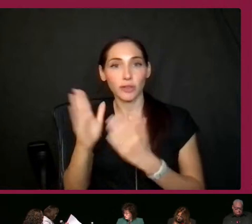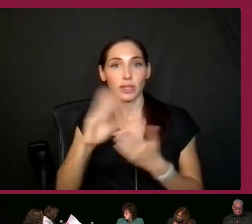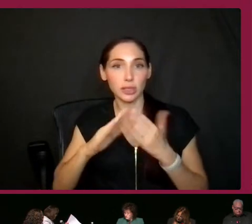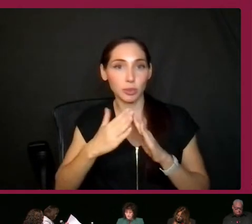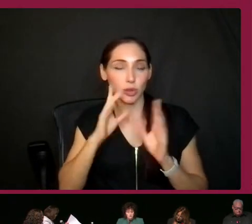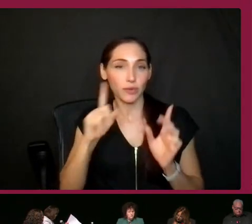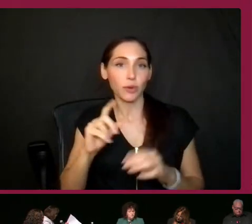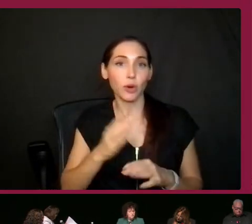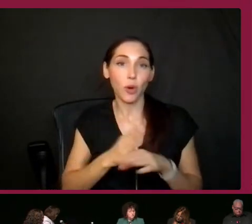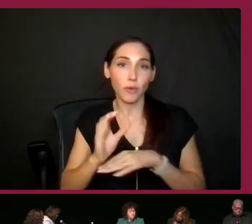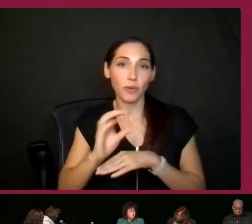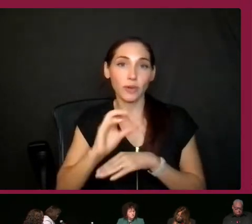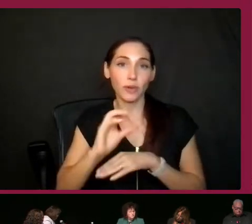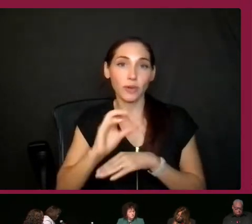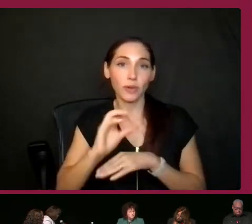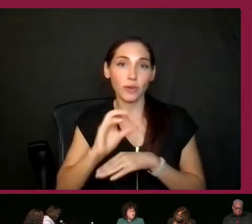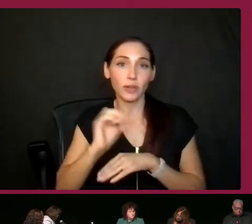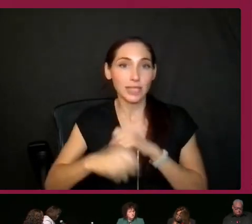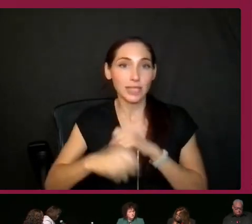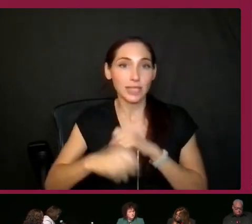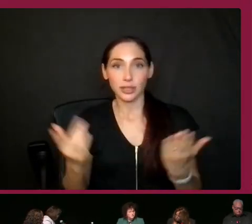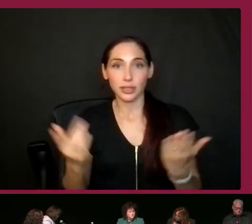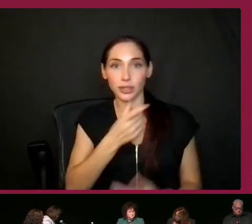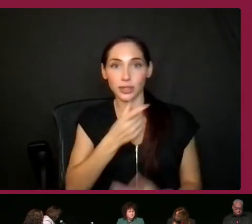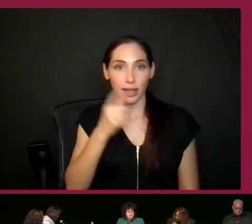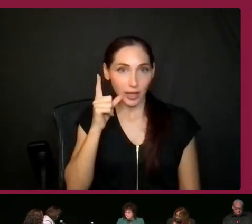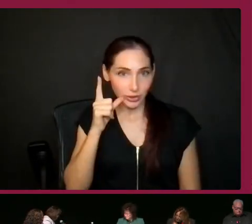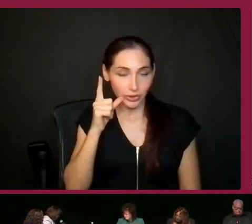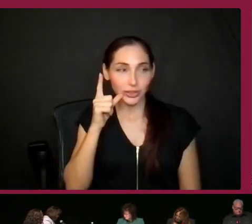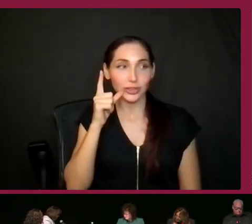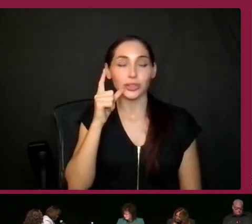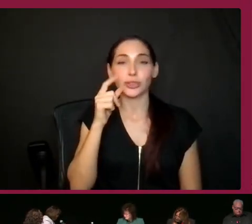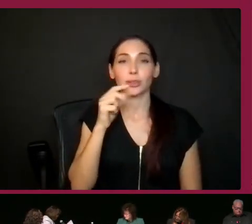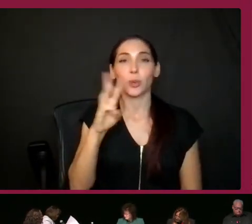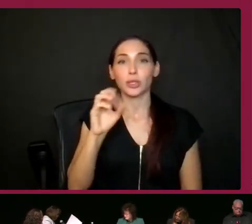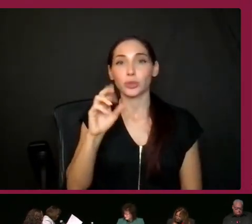in Lancaster West Rotary, as president, past